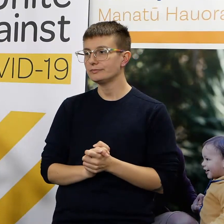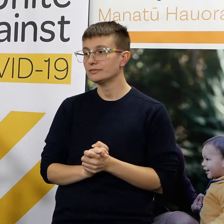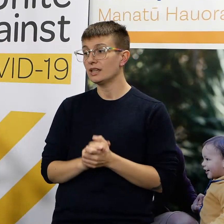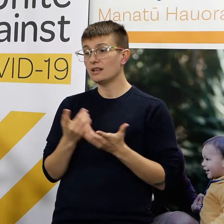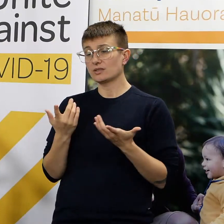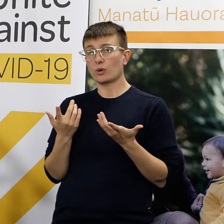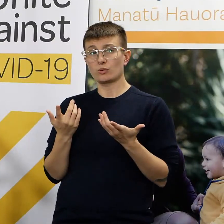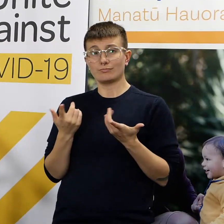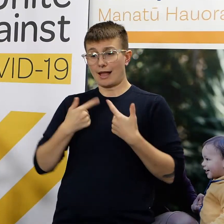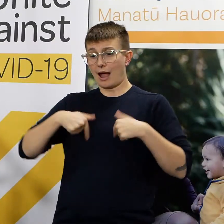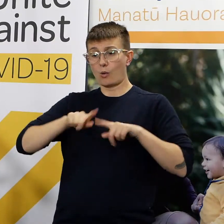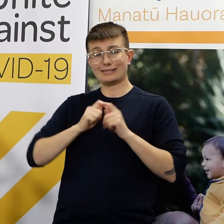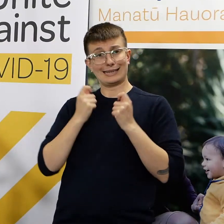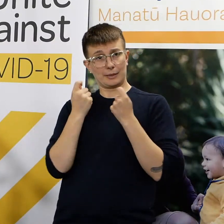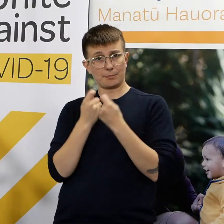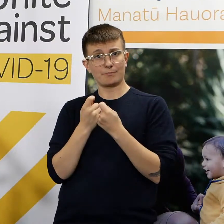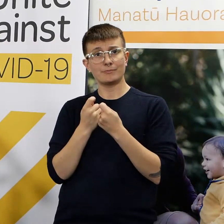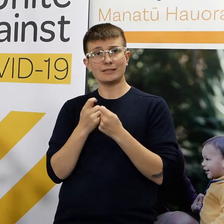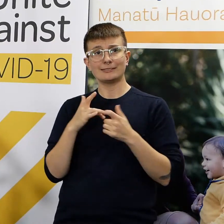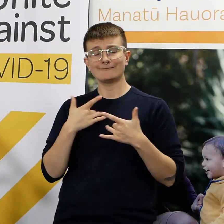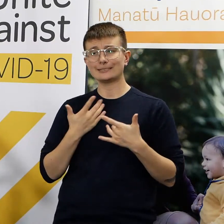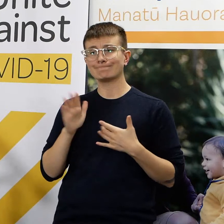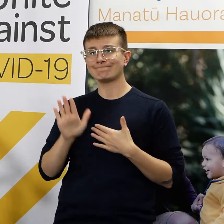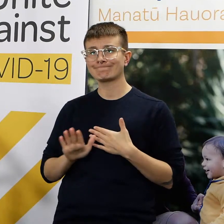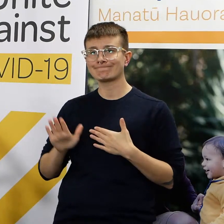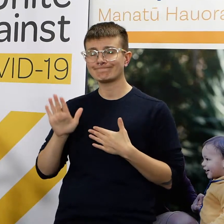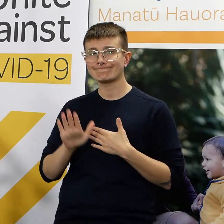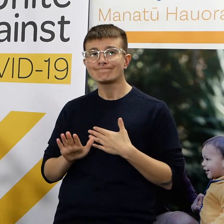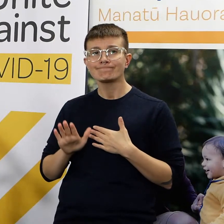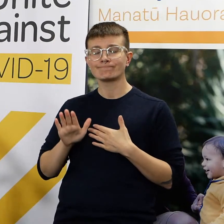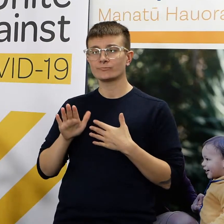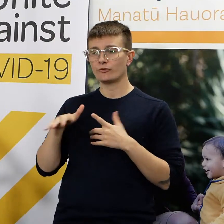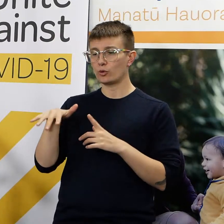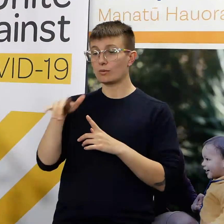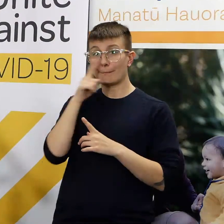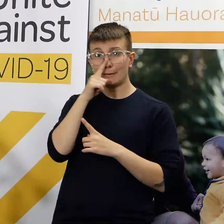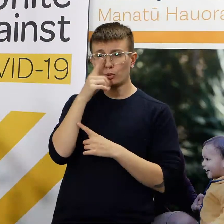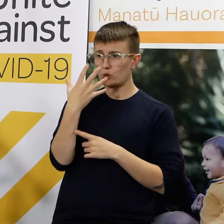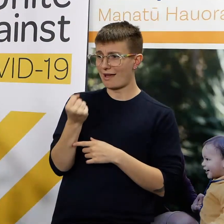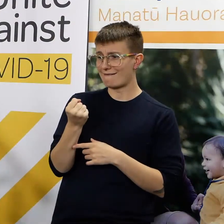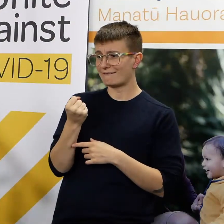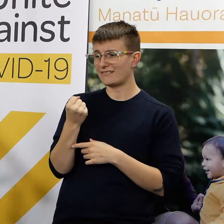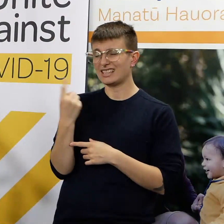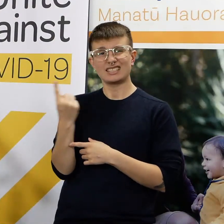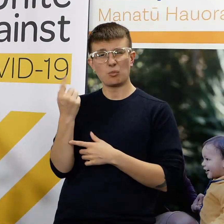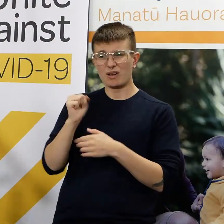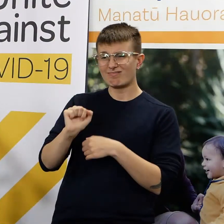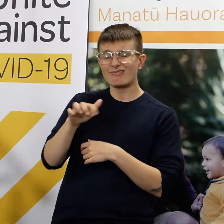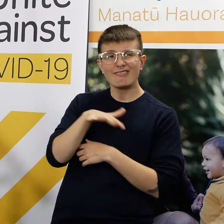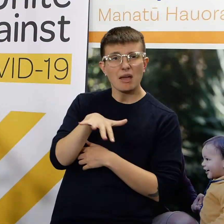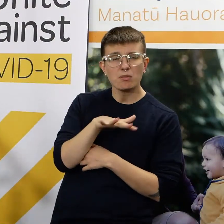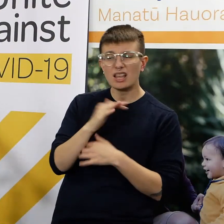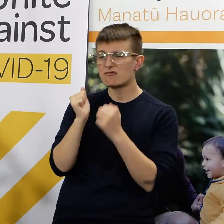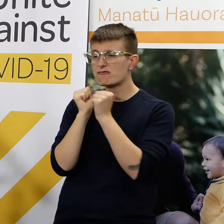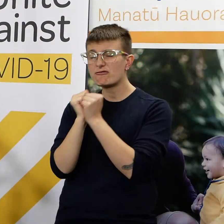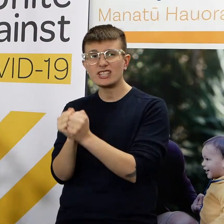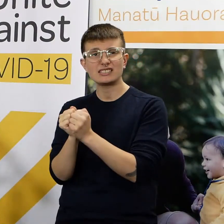for families who are coming to terms with a dying relative, or friend, or are bereaved.